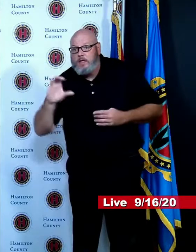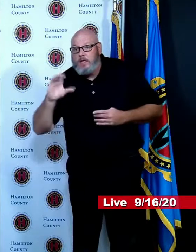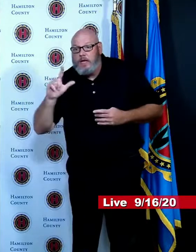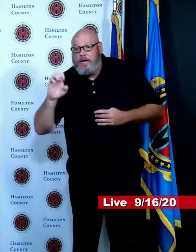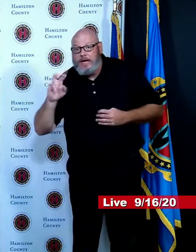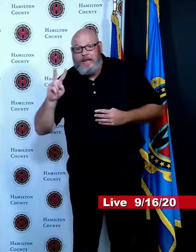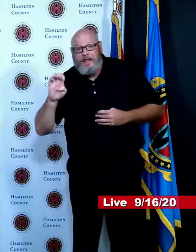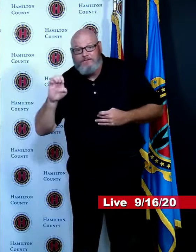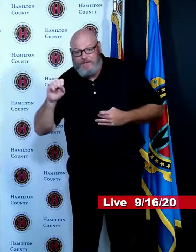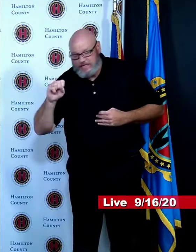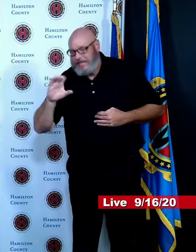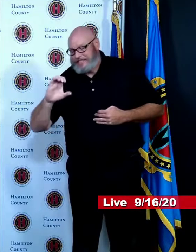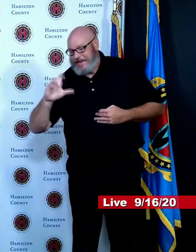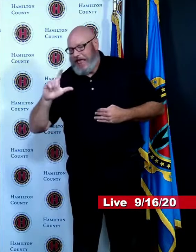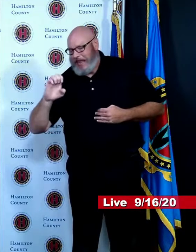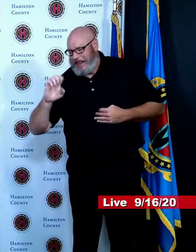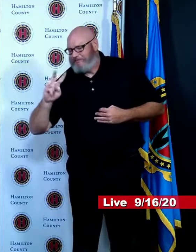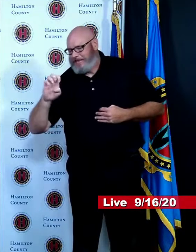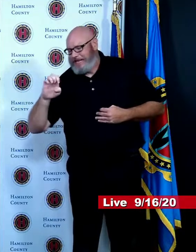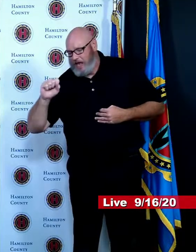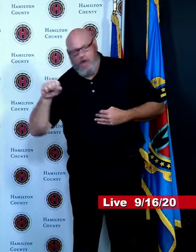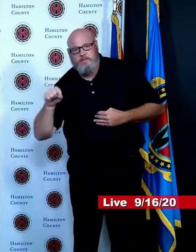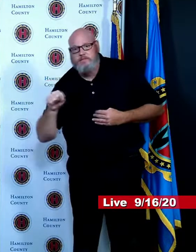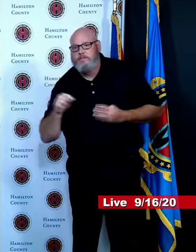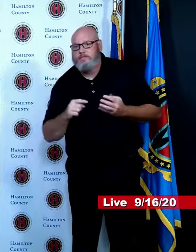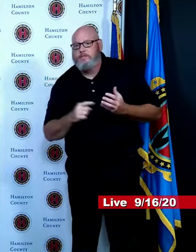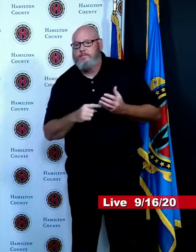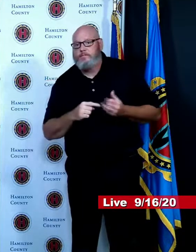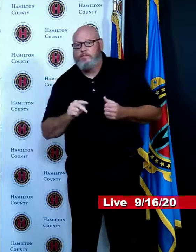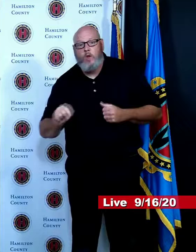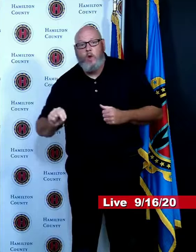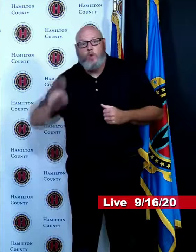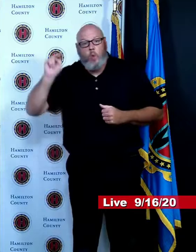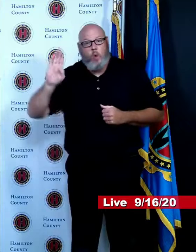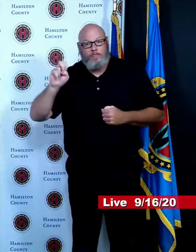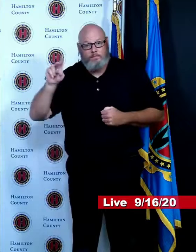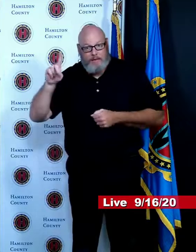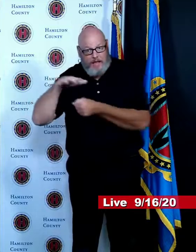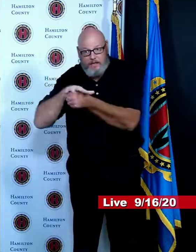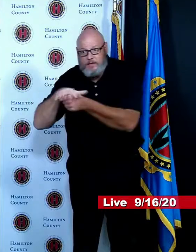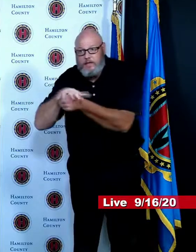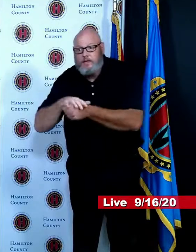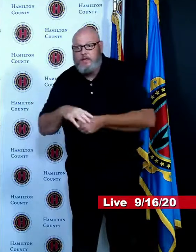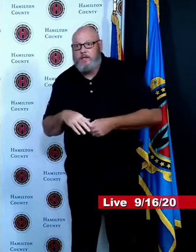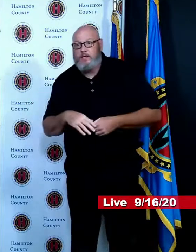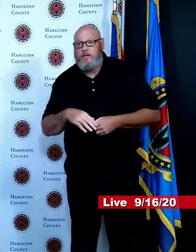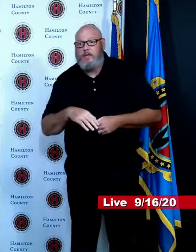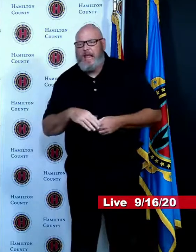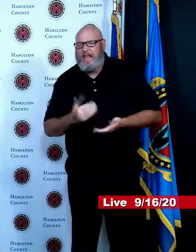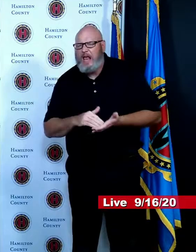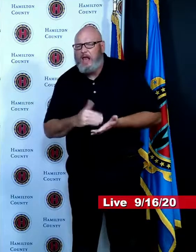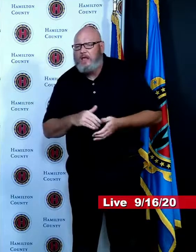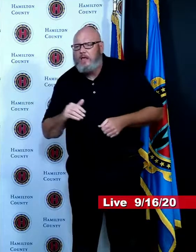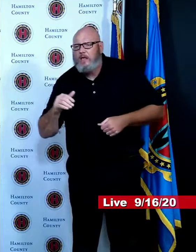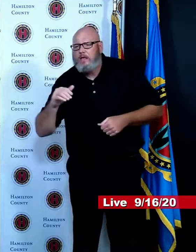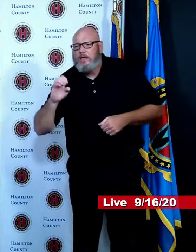so those are some of the neighborhoods where we need to do an extra push to get folks counted so especially if you live in one of those